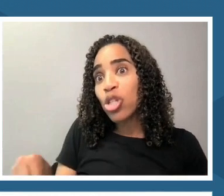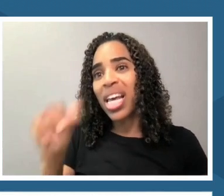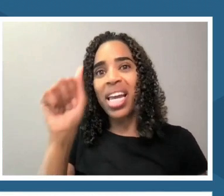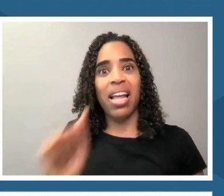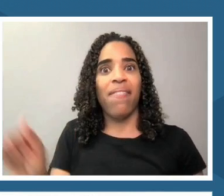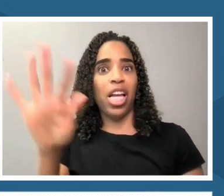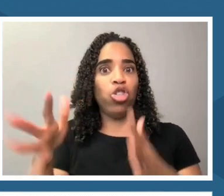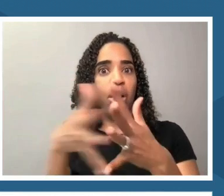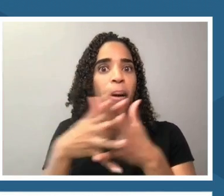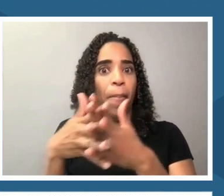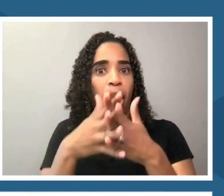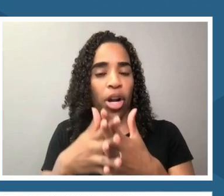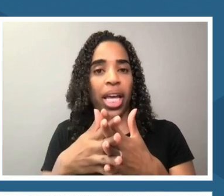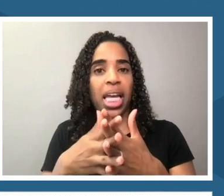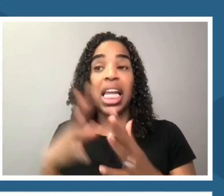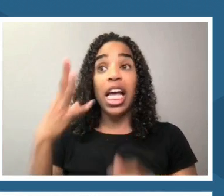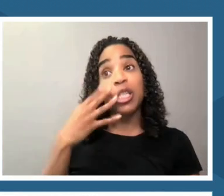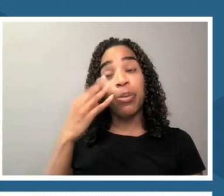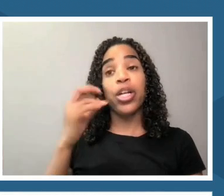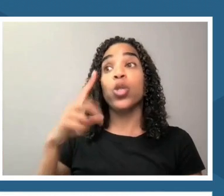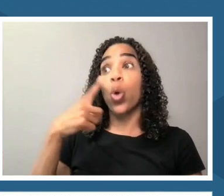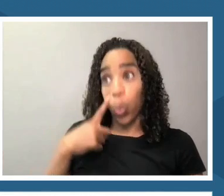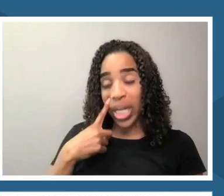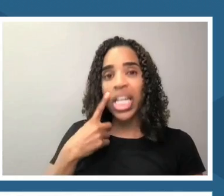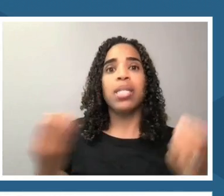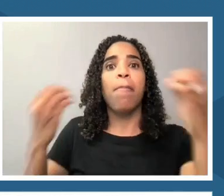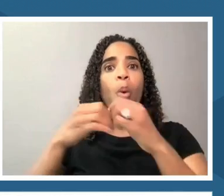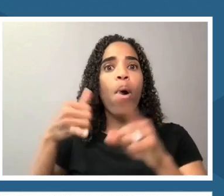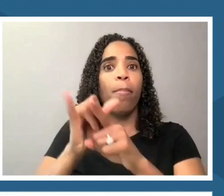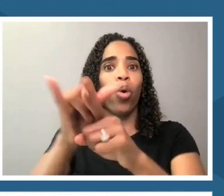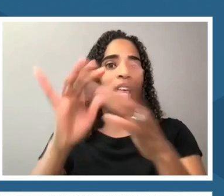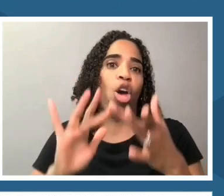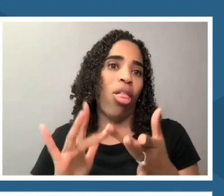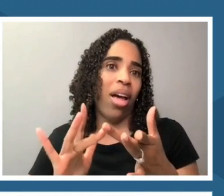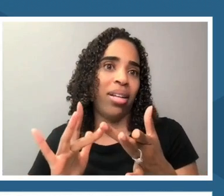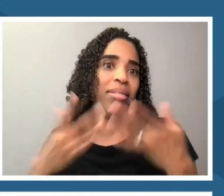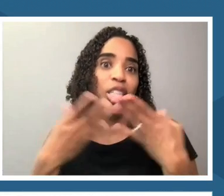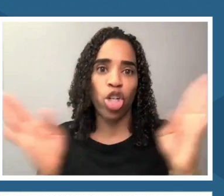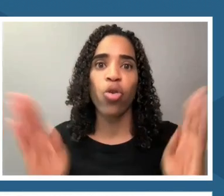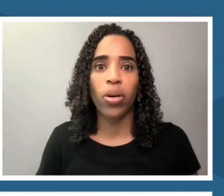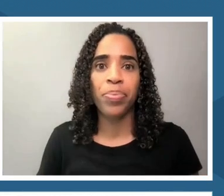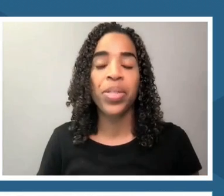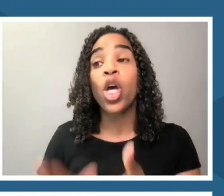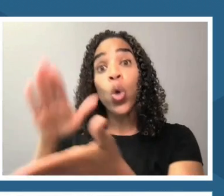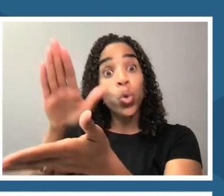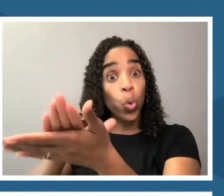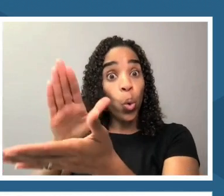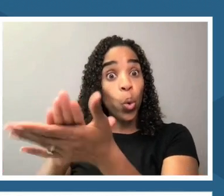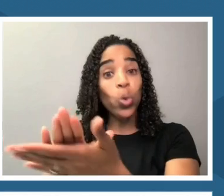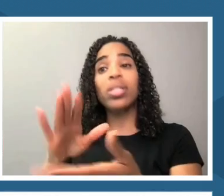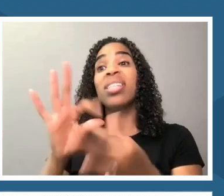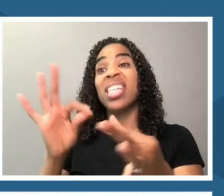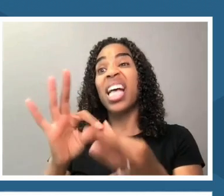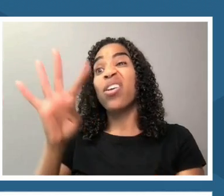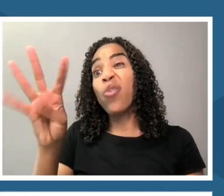witness that increase in cyber bullying um generally and in school environments